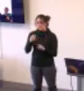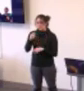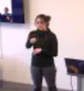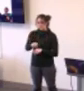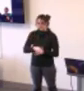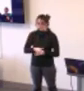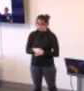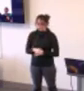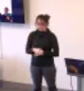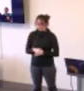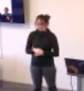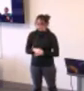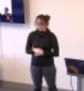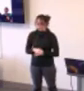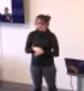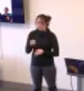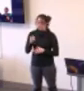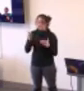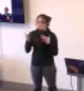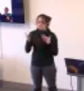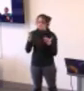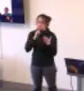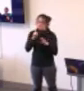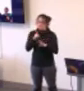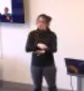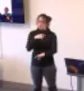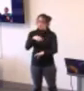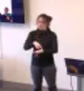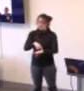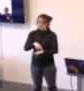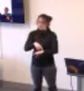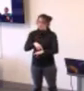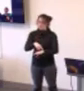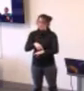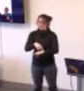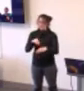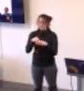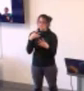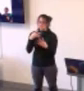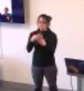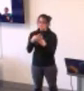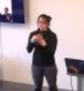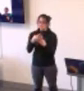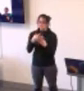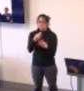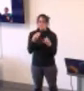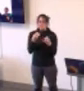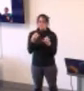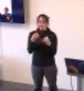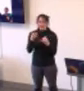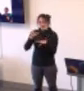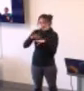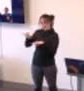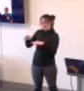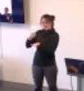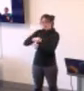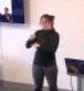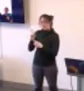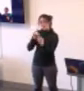He has served a very, very long time. And on this day, he actually met his son-in-law for the first time.